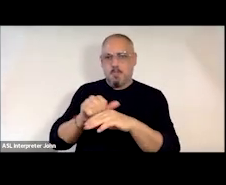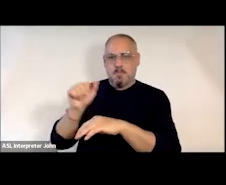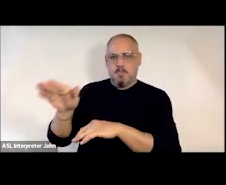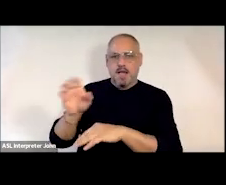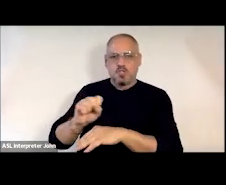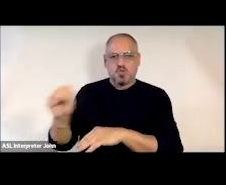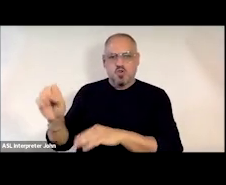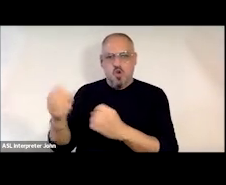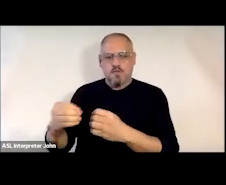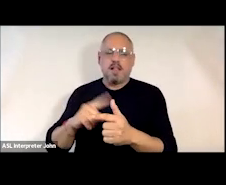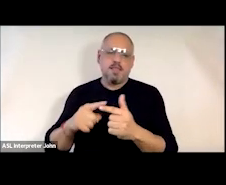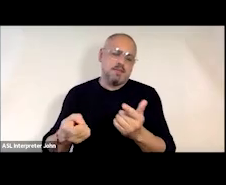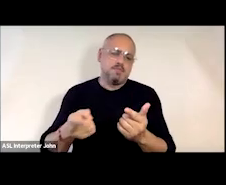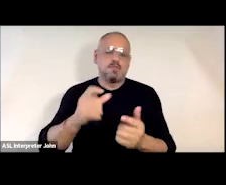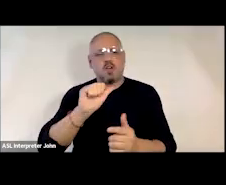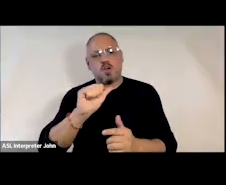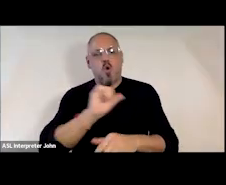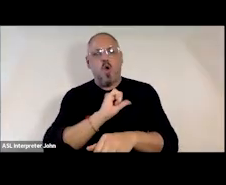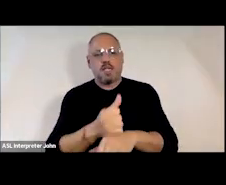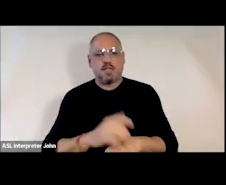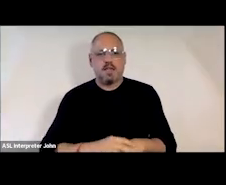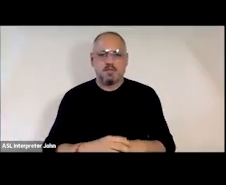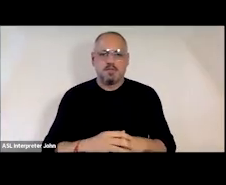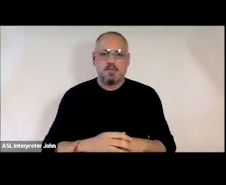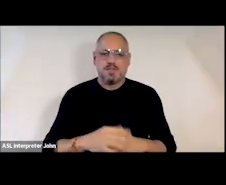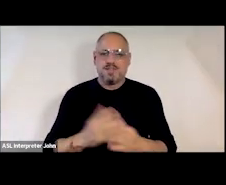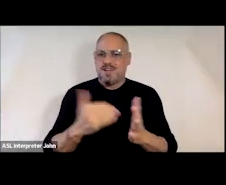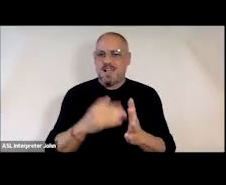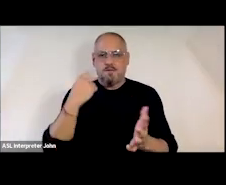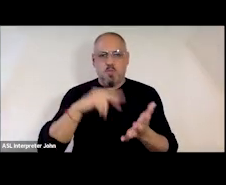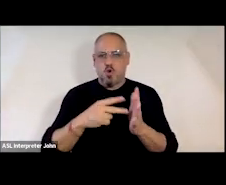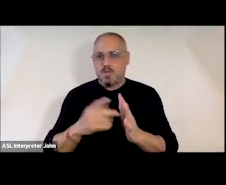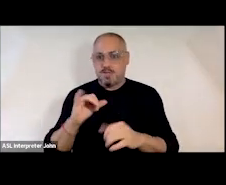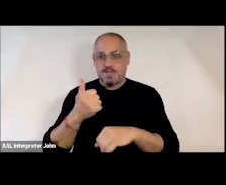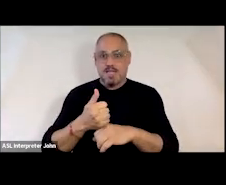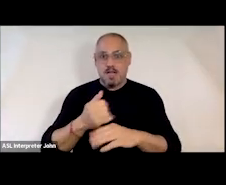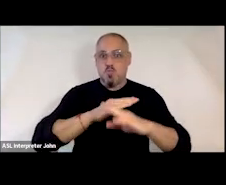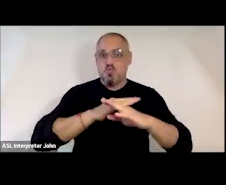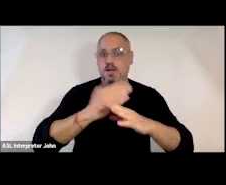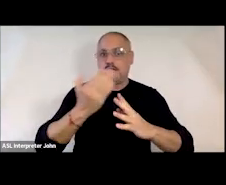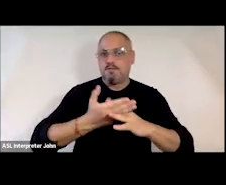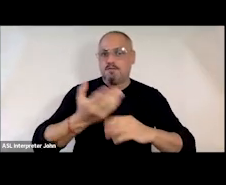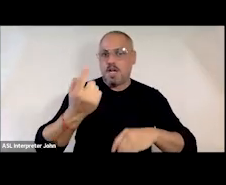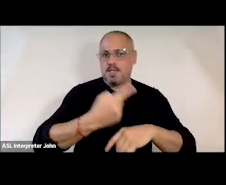and then it would be considered authenticated. But again, just for the purpose of setting the protective filing date, choose that option,